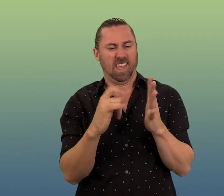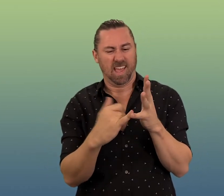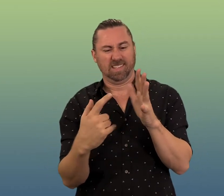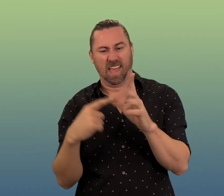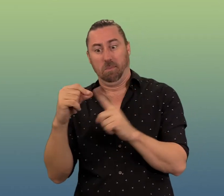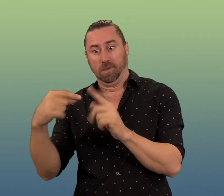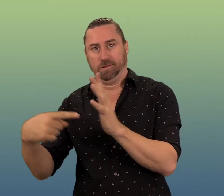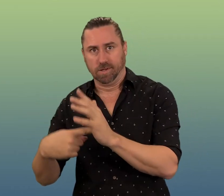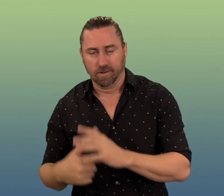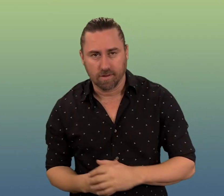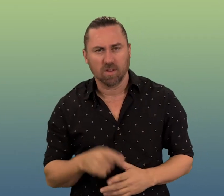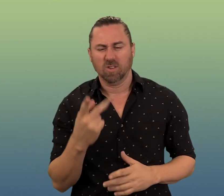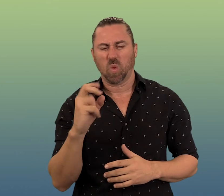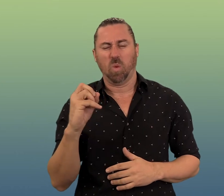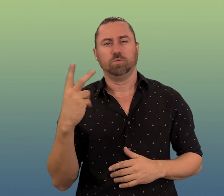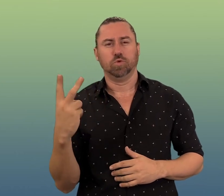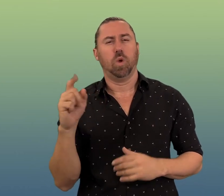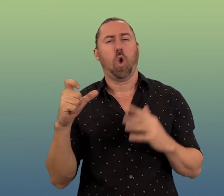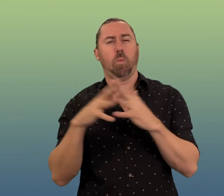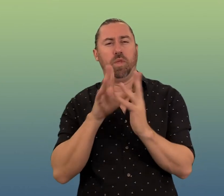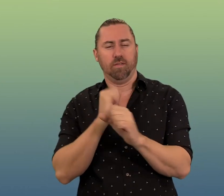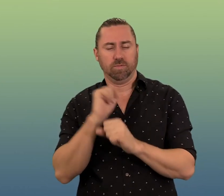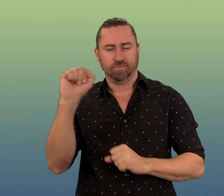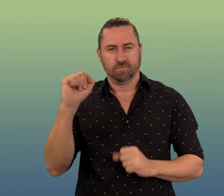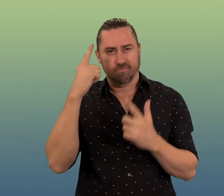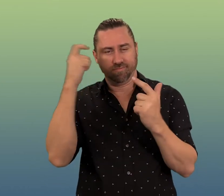DSAPT, 2002 Commonwealth.